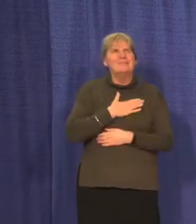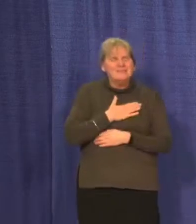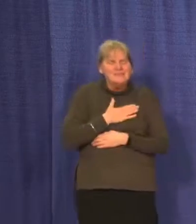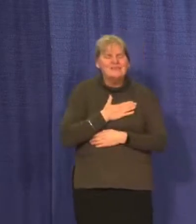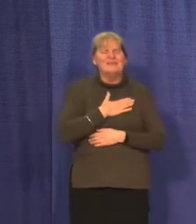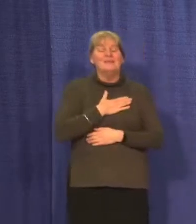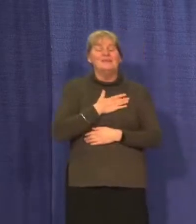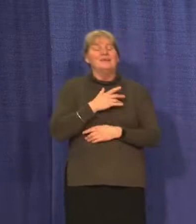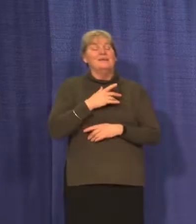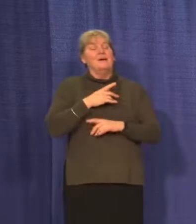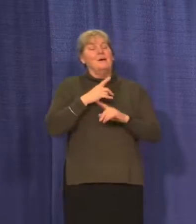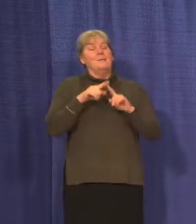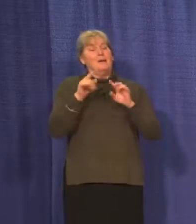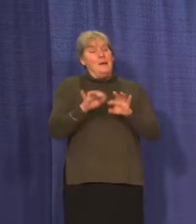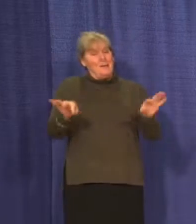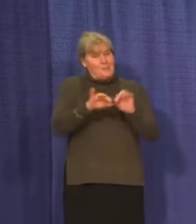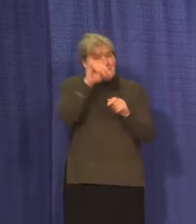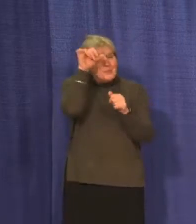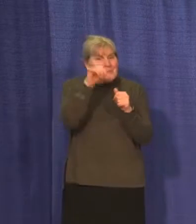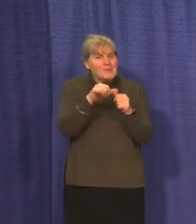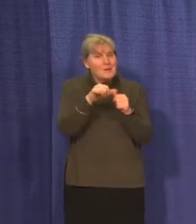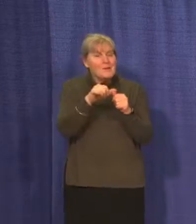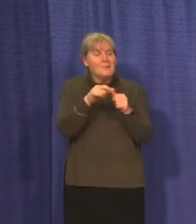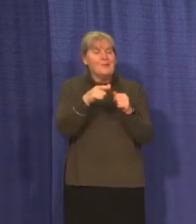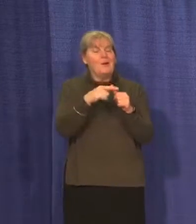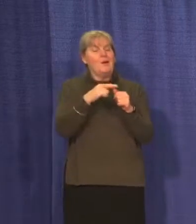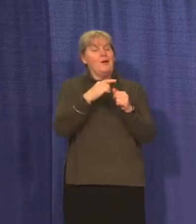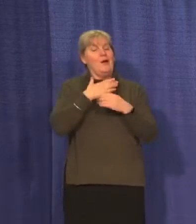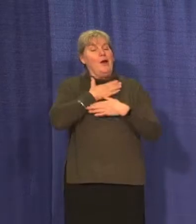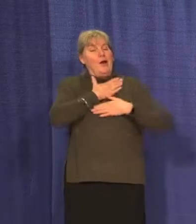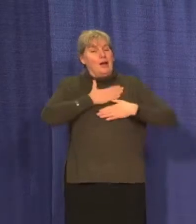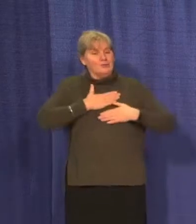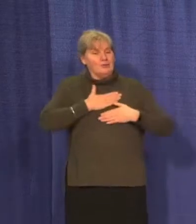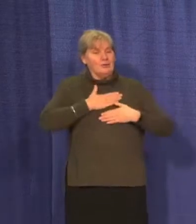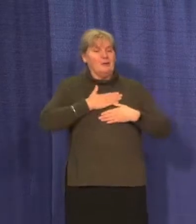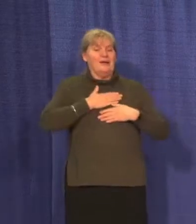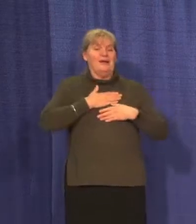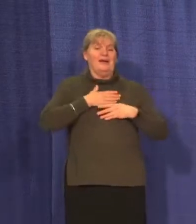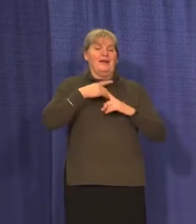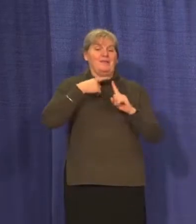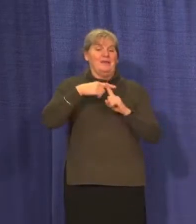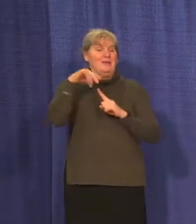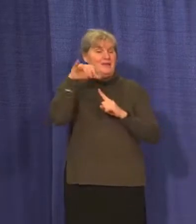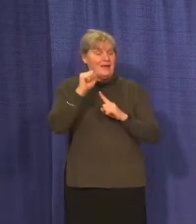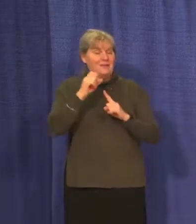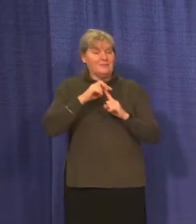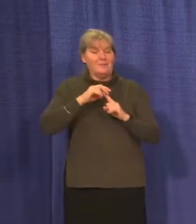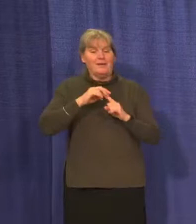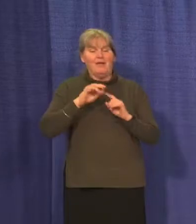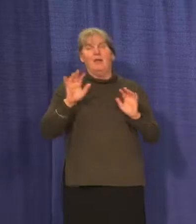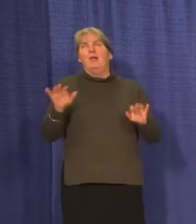there, we have to remember-- enjoy the moment but it is not time to relax.